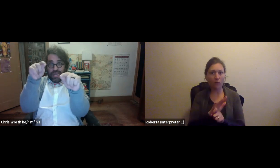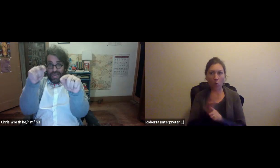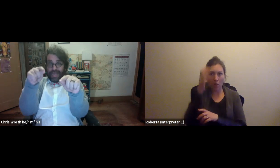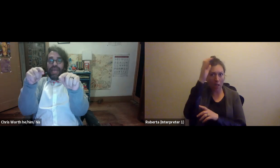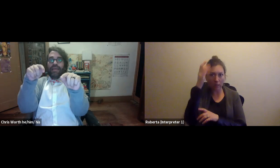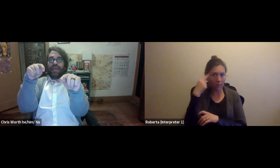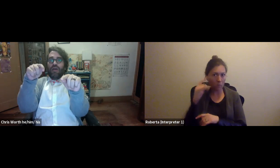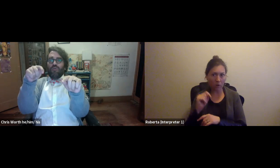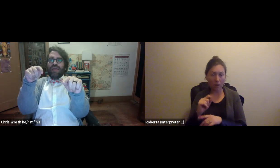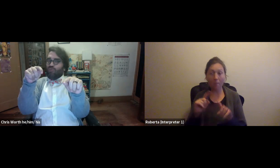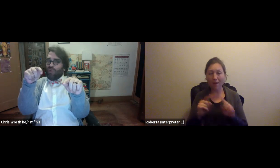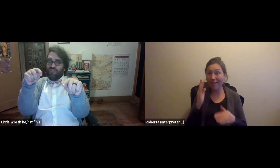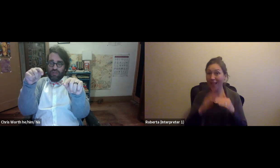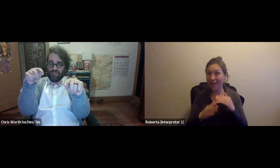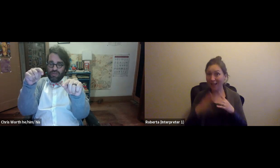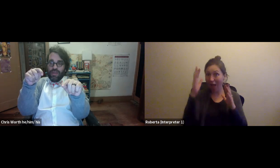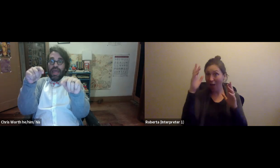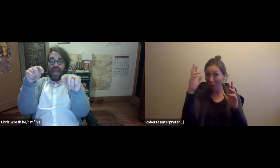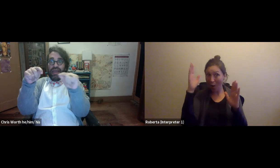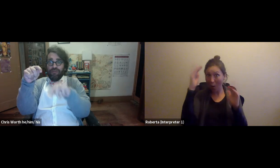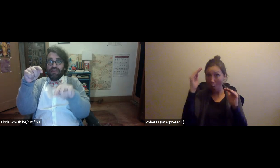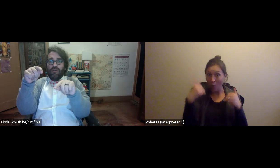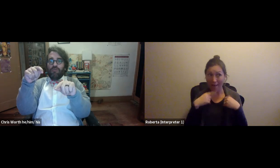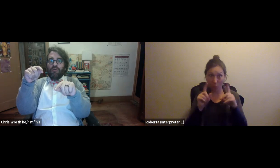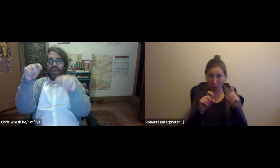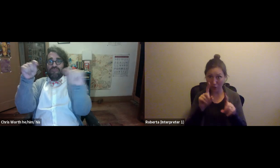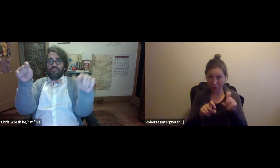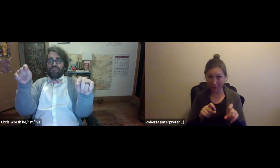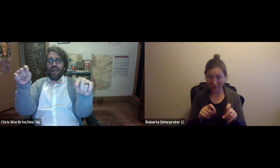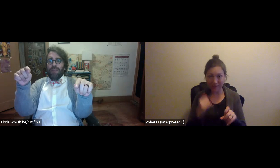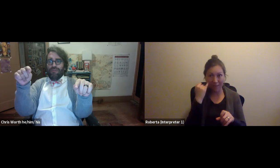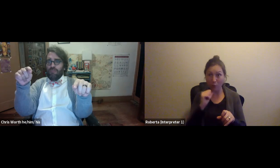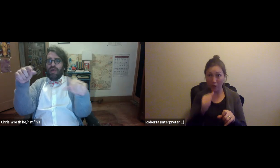in the end, and I hope we have questions, and if we don't, and if you're shy about them,